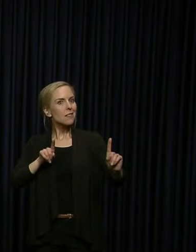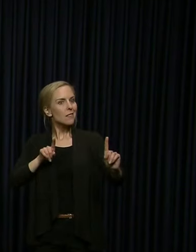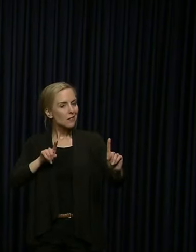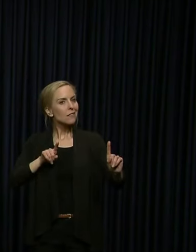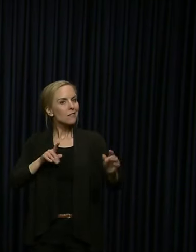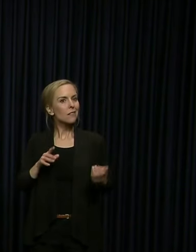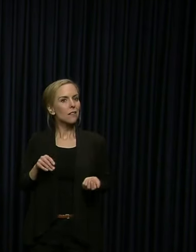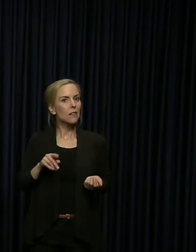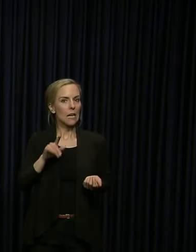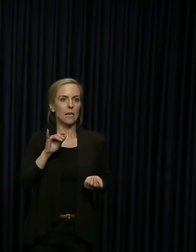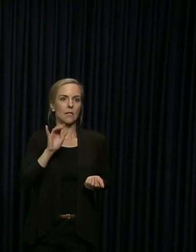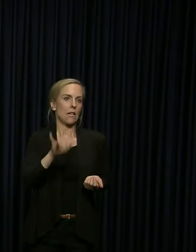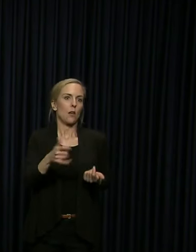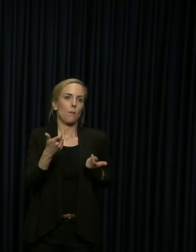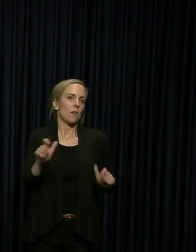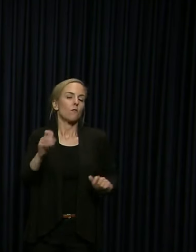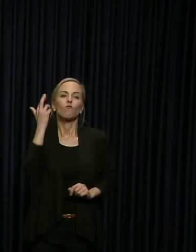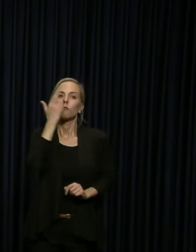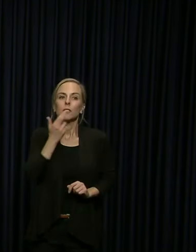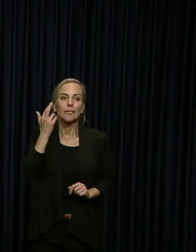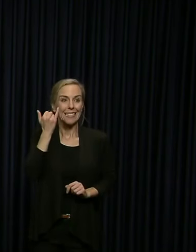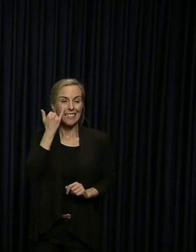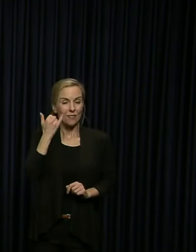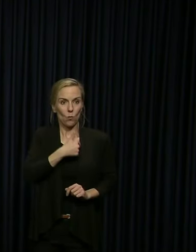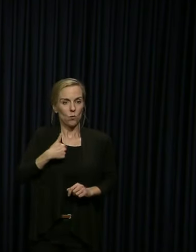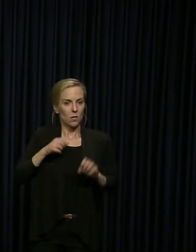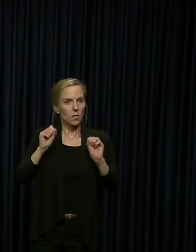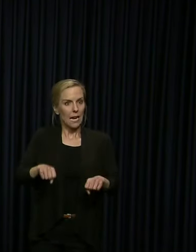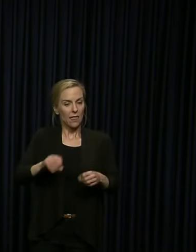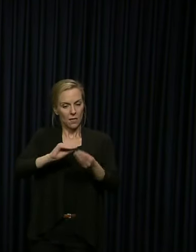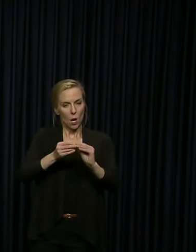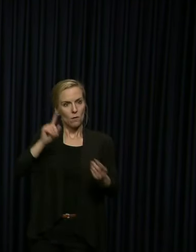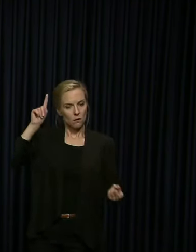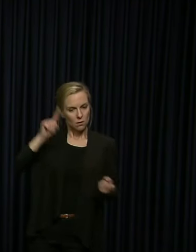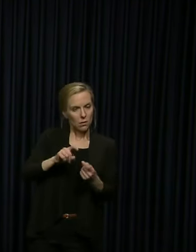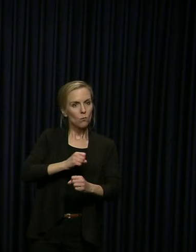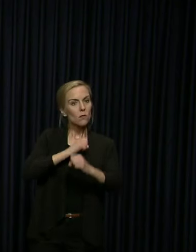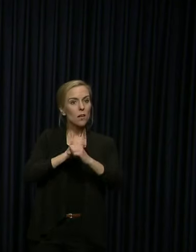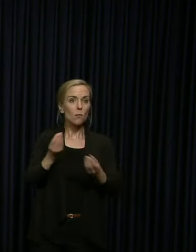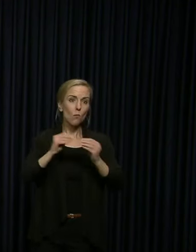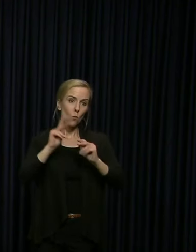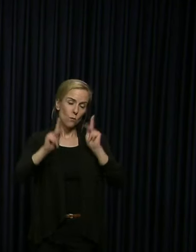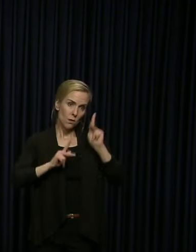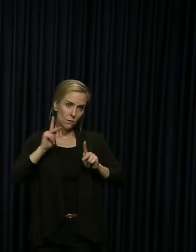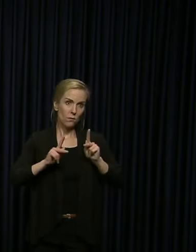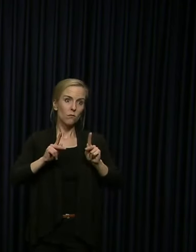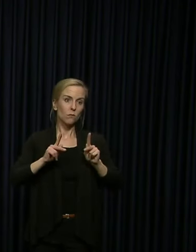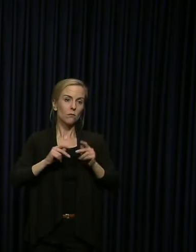DRIVE-THROUGH, AND TAKE-OUT. AND I DON'T KNOW THE EXACT